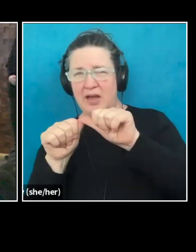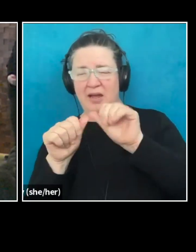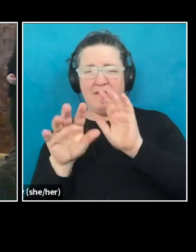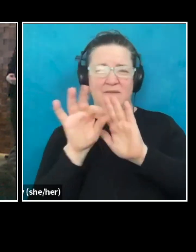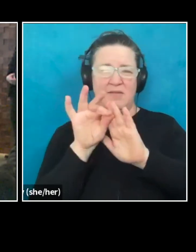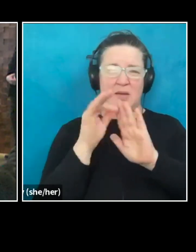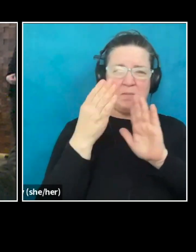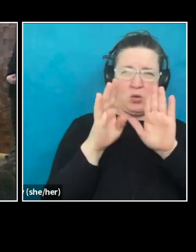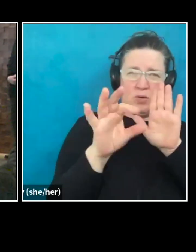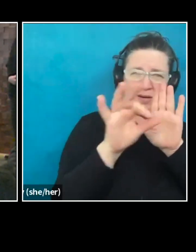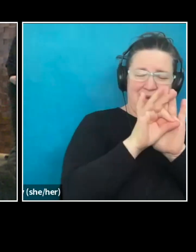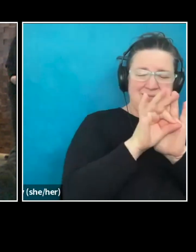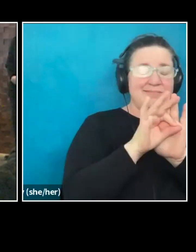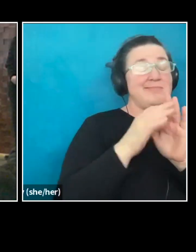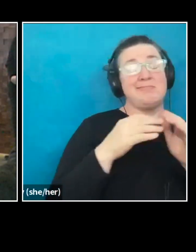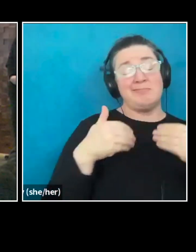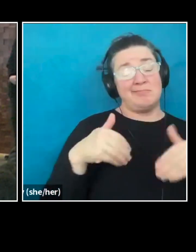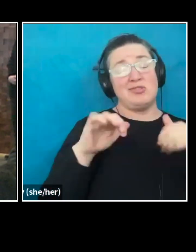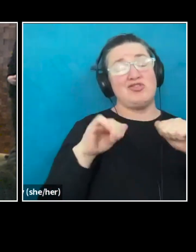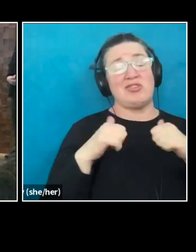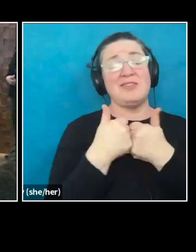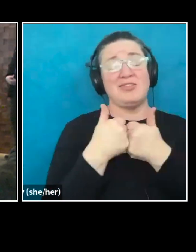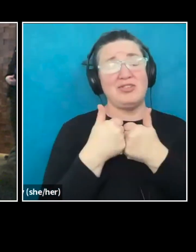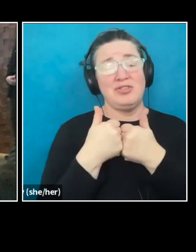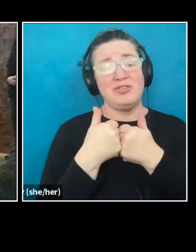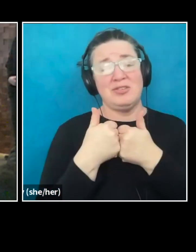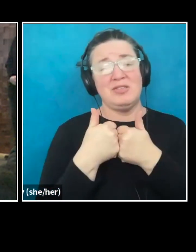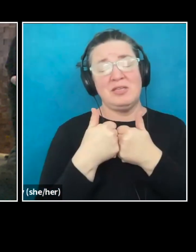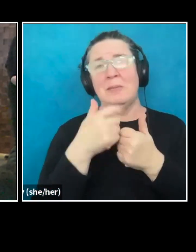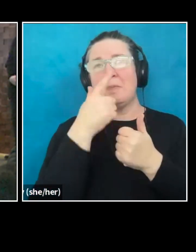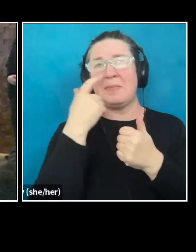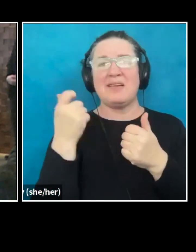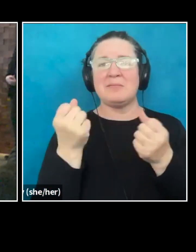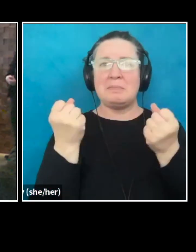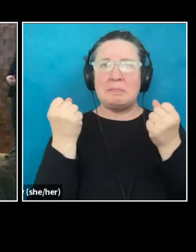do that because because there's so many quests, you select them as you're trying to move. You